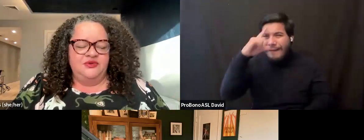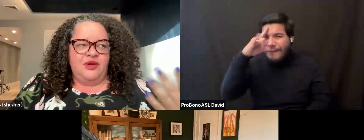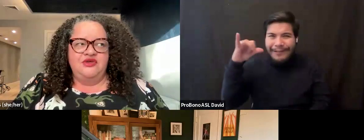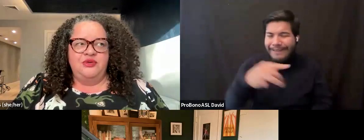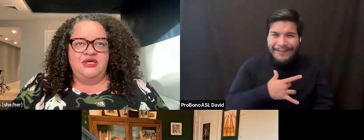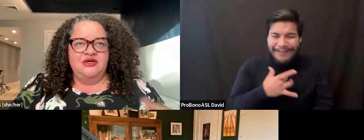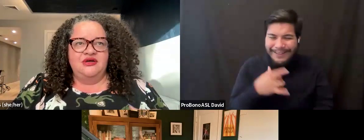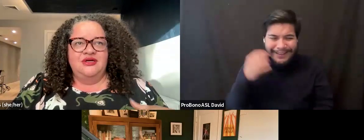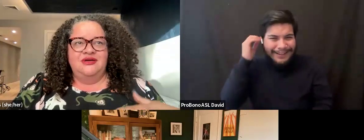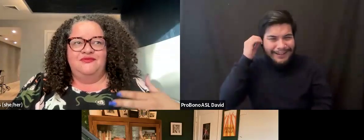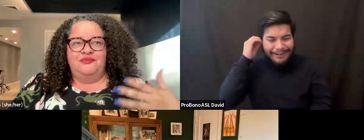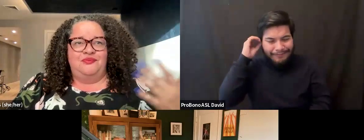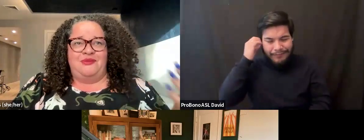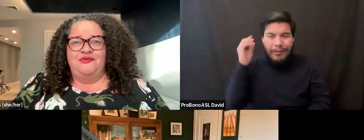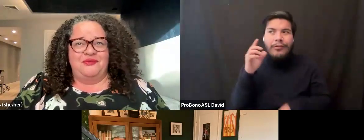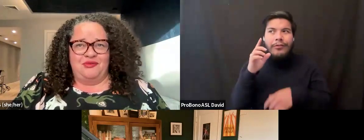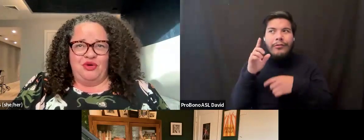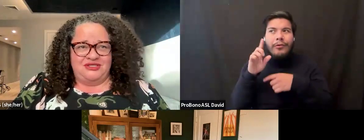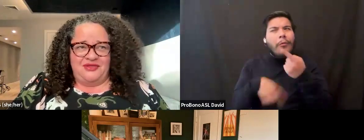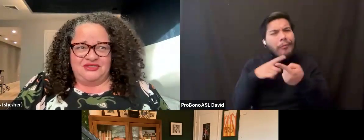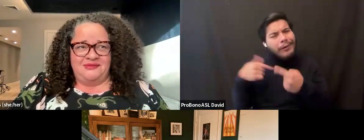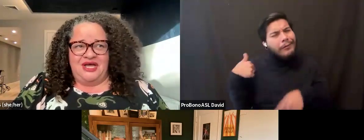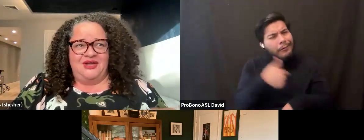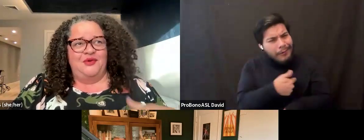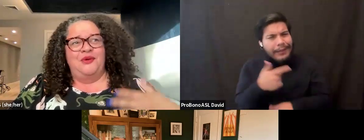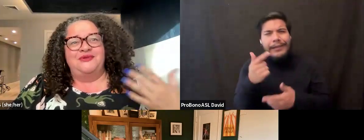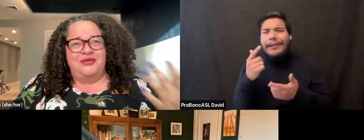And so when do we hear people from other points on their timeline or when do we